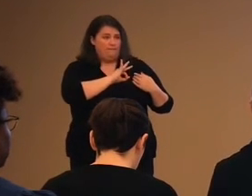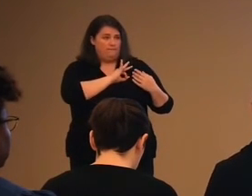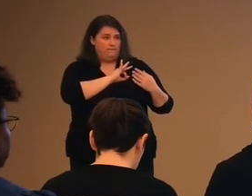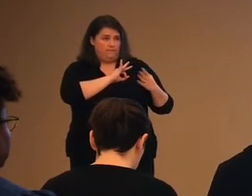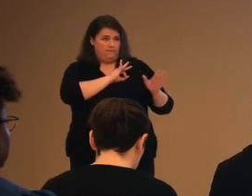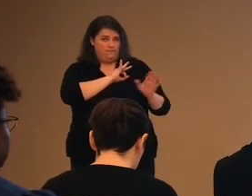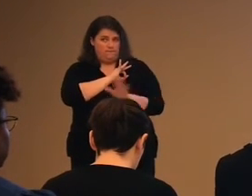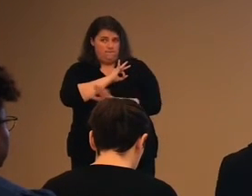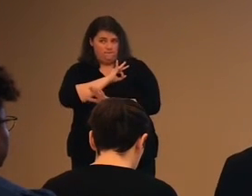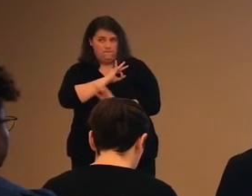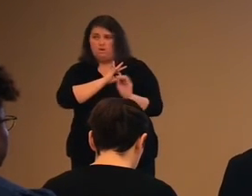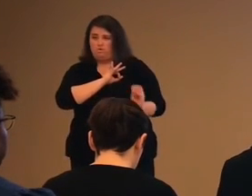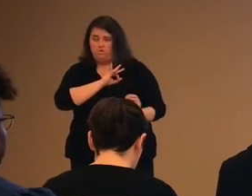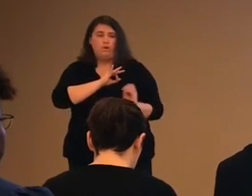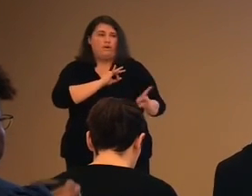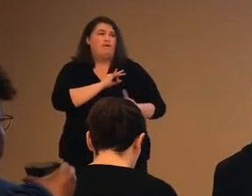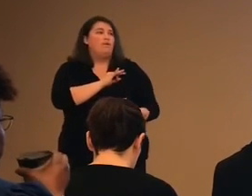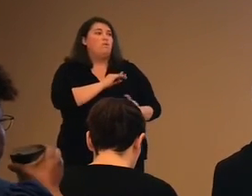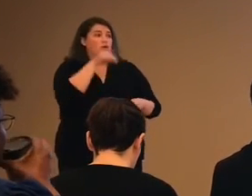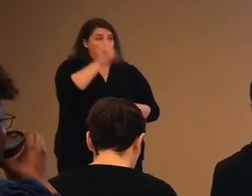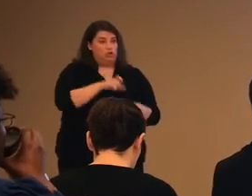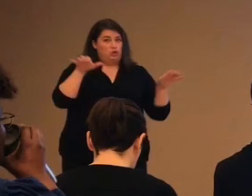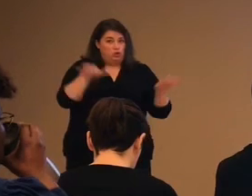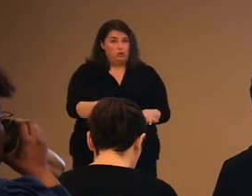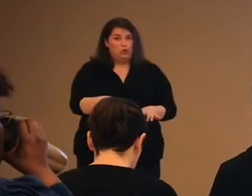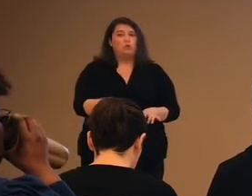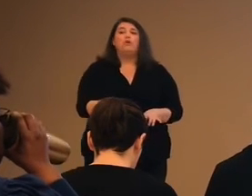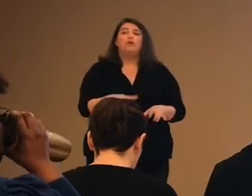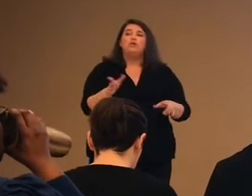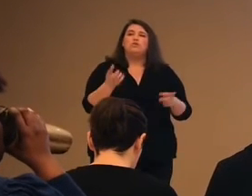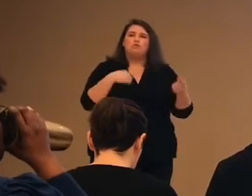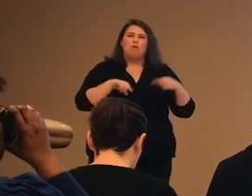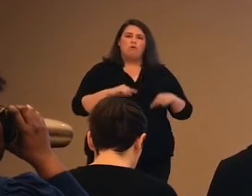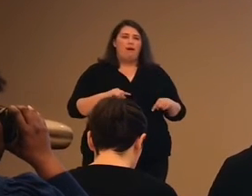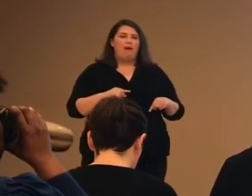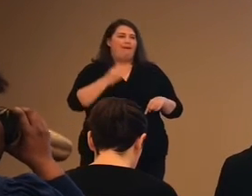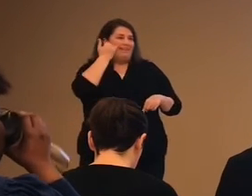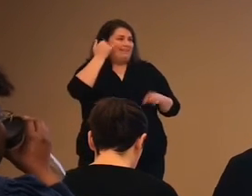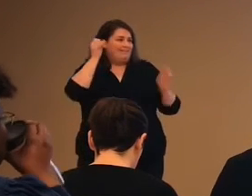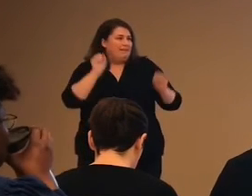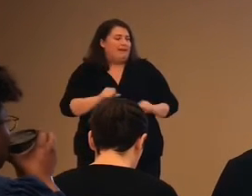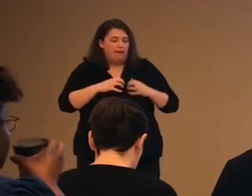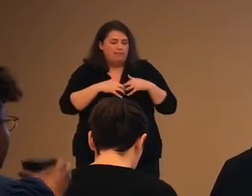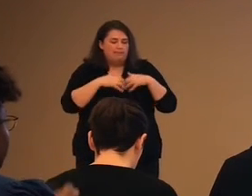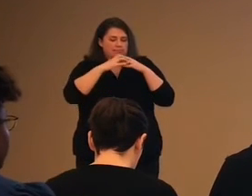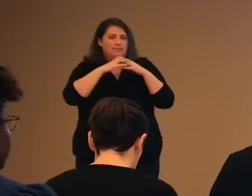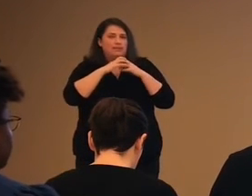Okay, well what you should do is go back and if you can form some semblance of